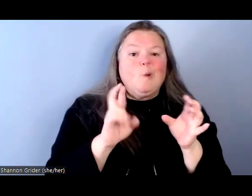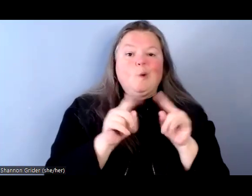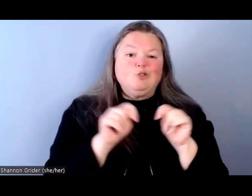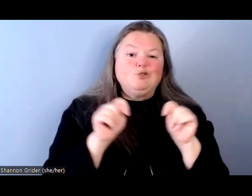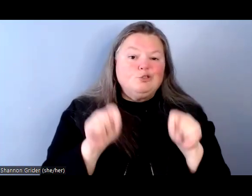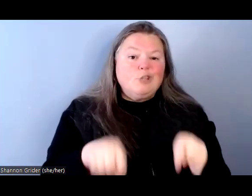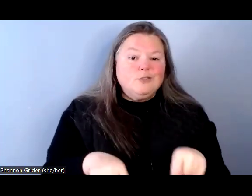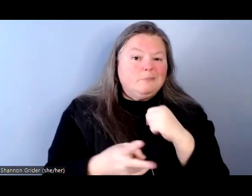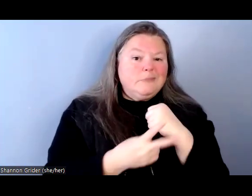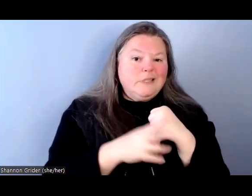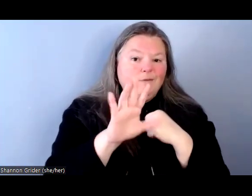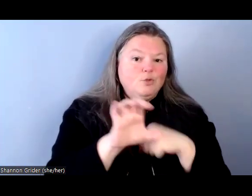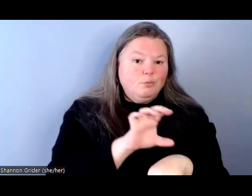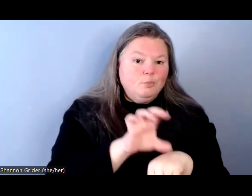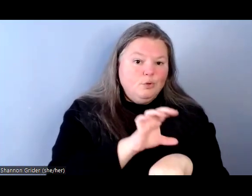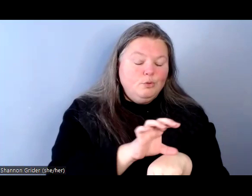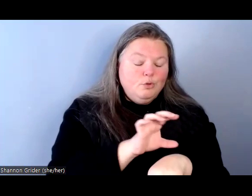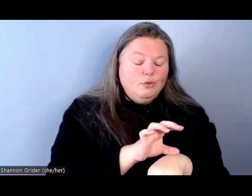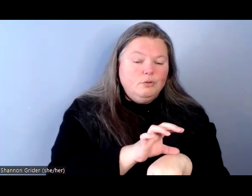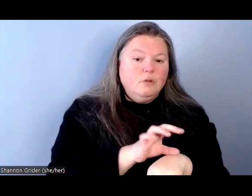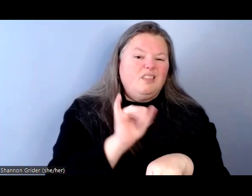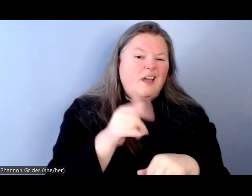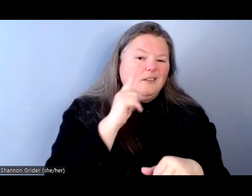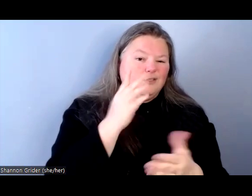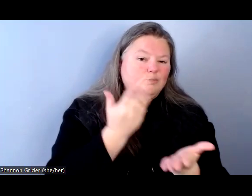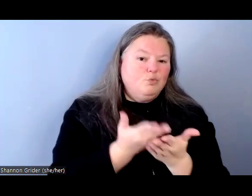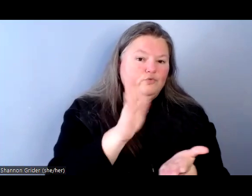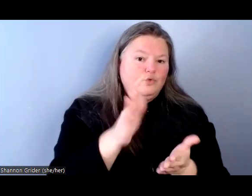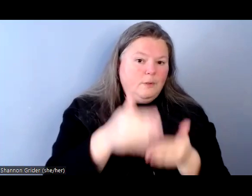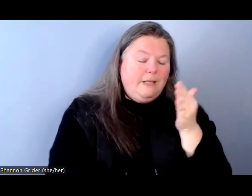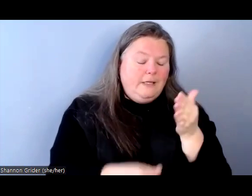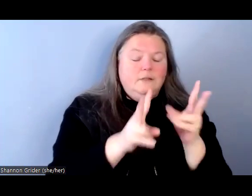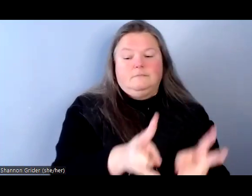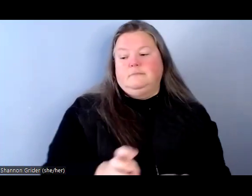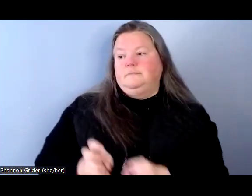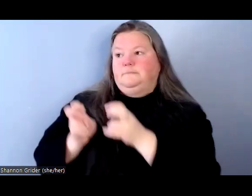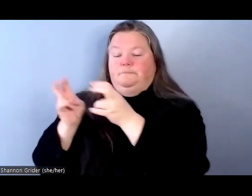a certificate or transcript as proof of completion.